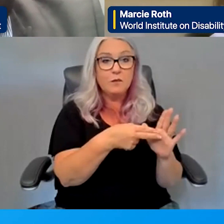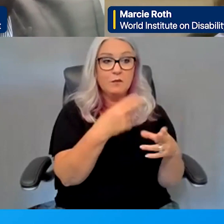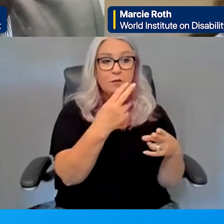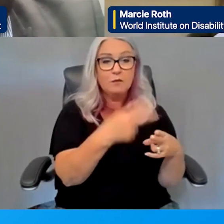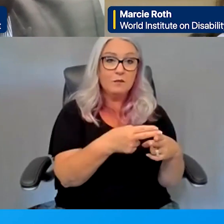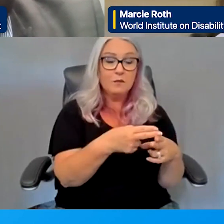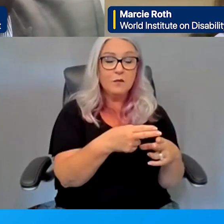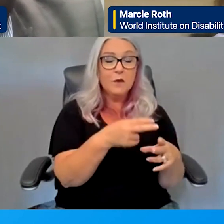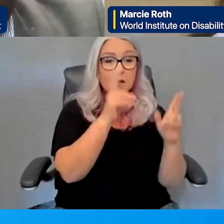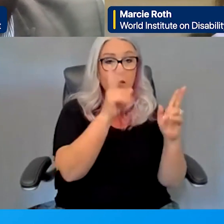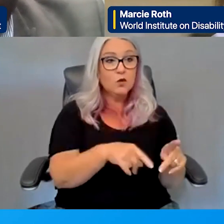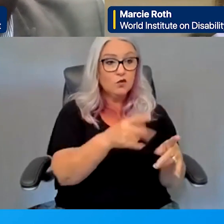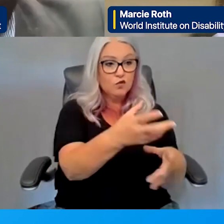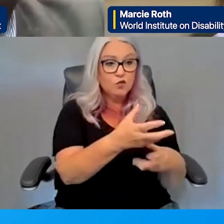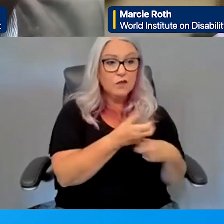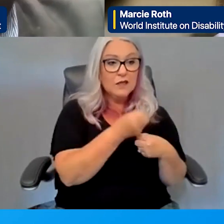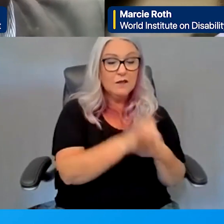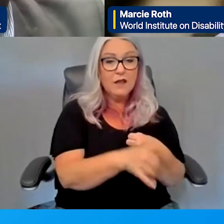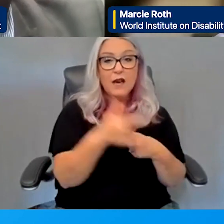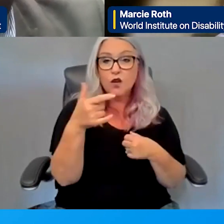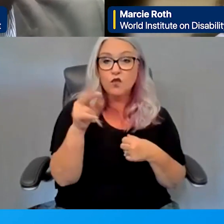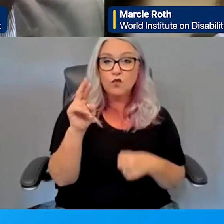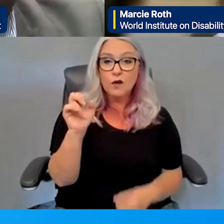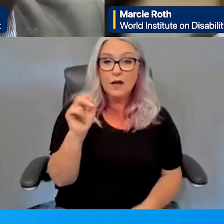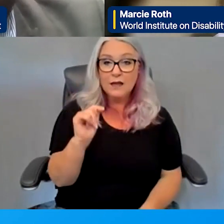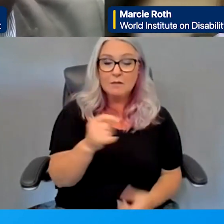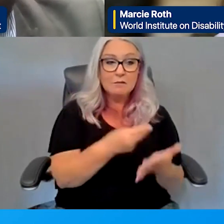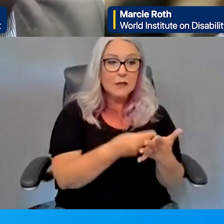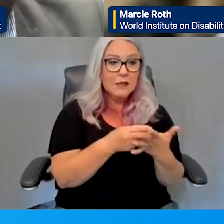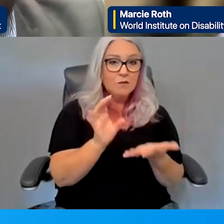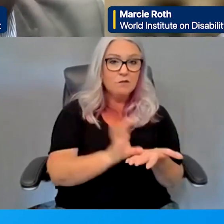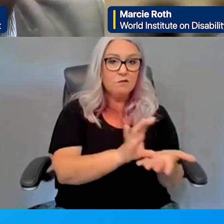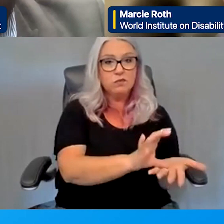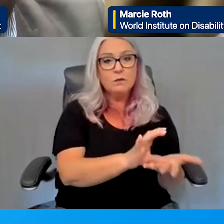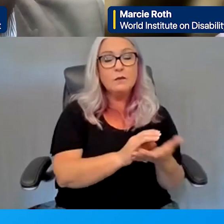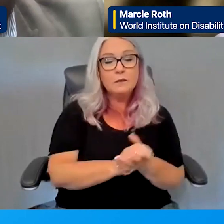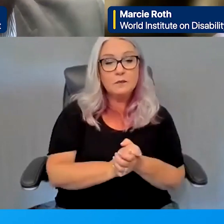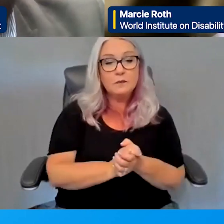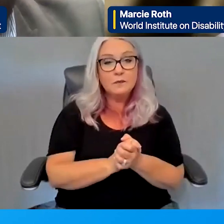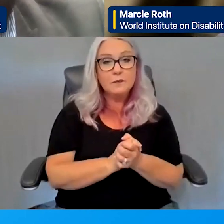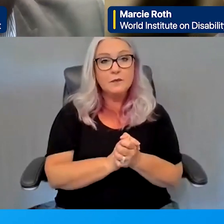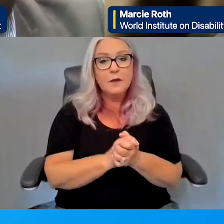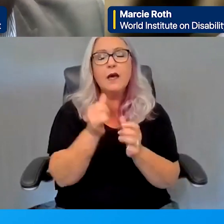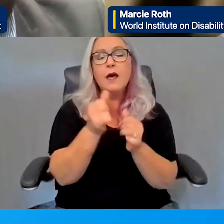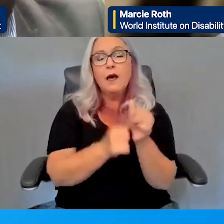grant funds. And so in every state you need to be working